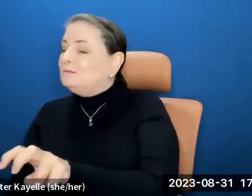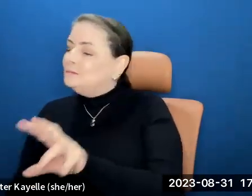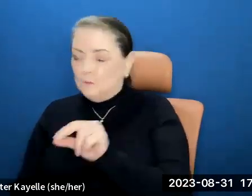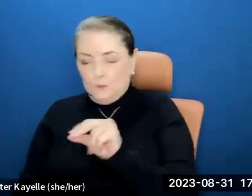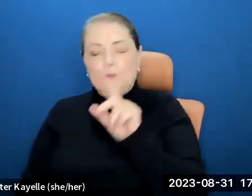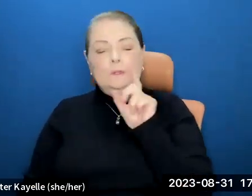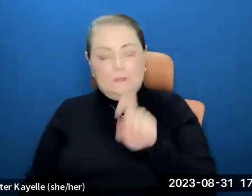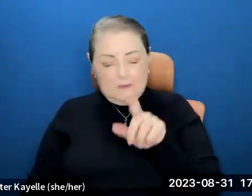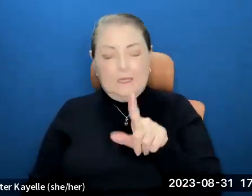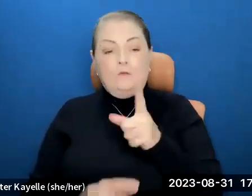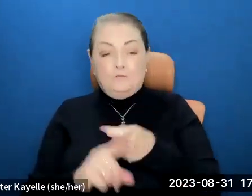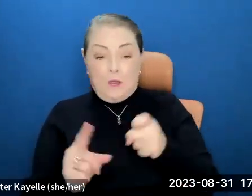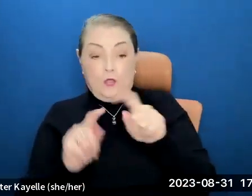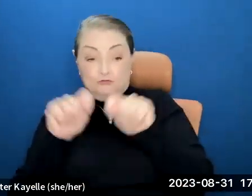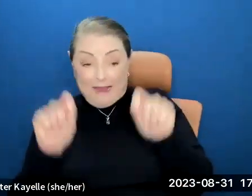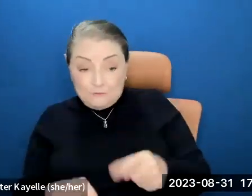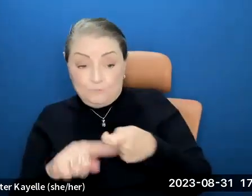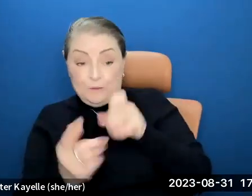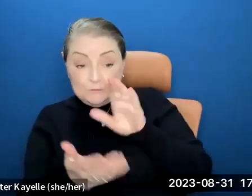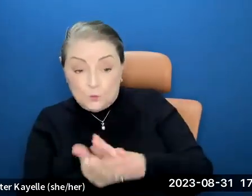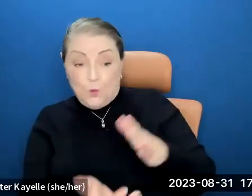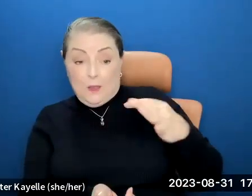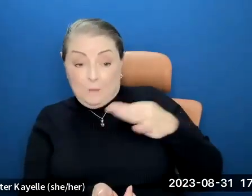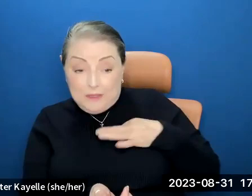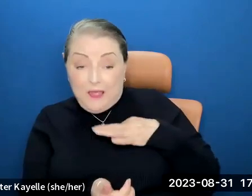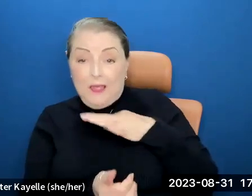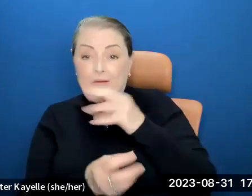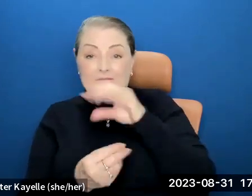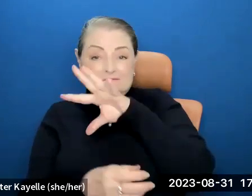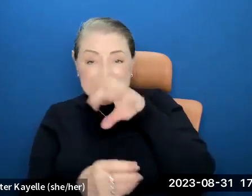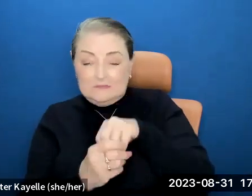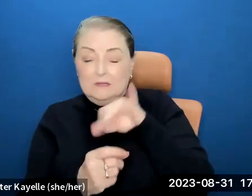transcripts from the school and the application has uh the net test station in there for your